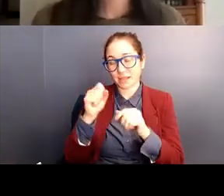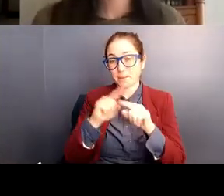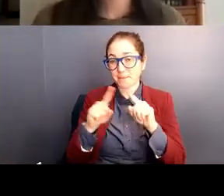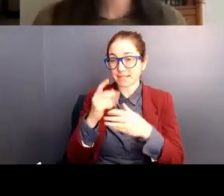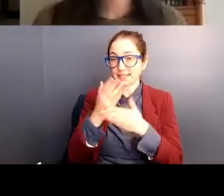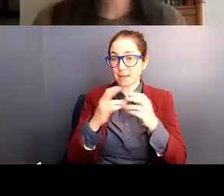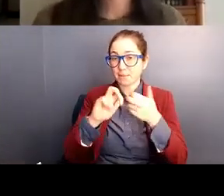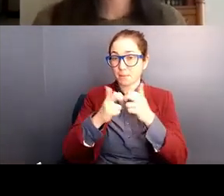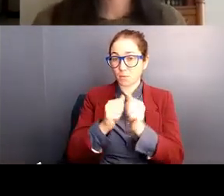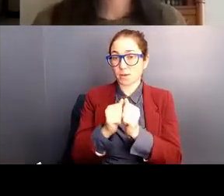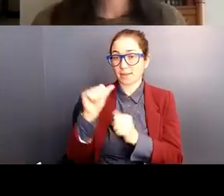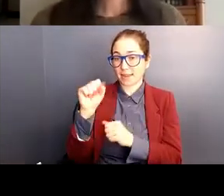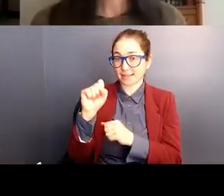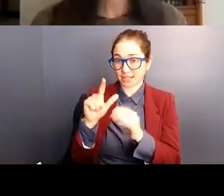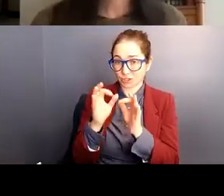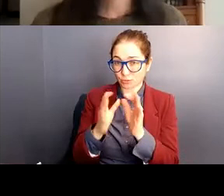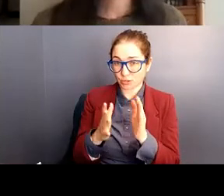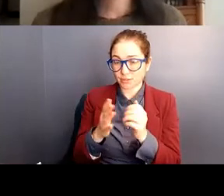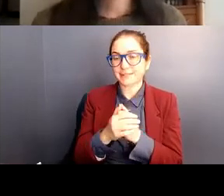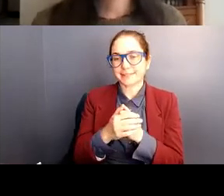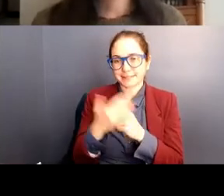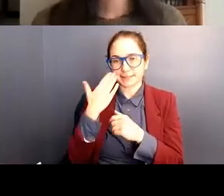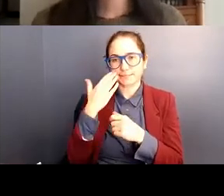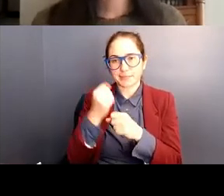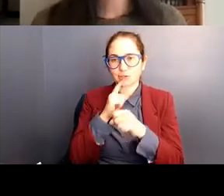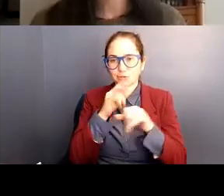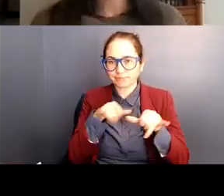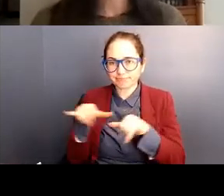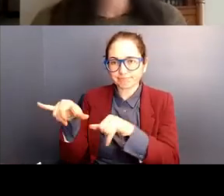with the ASL interpreters and we're going to make sure